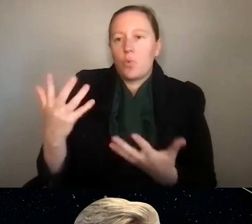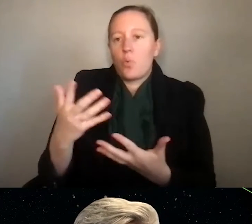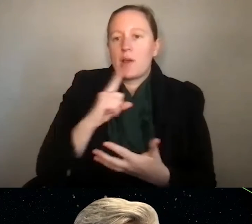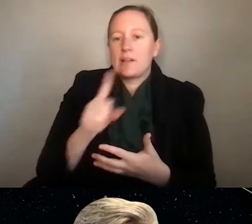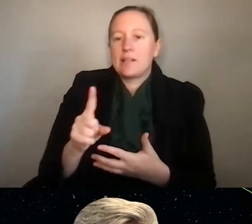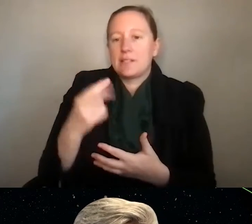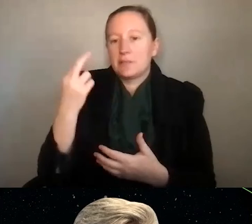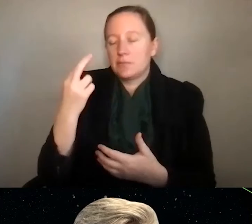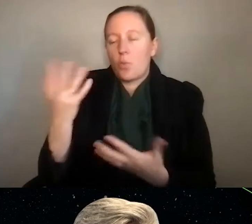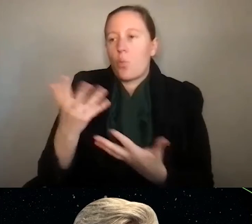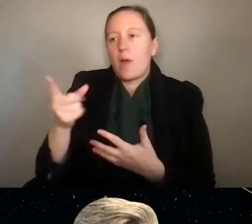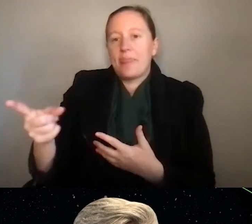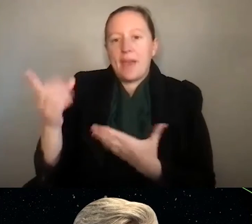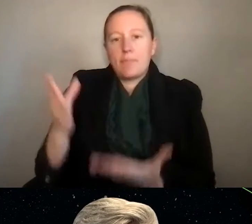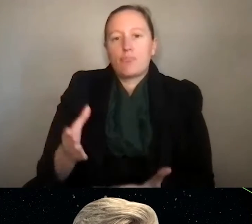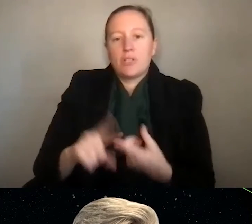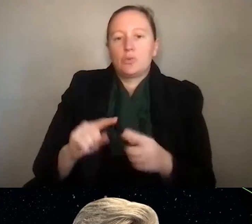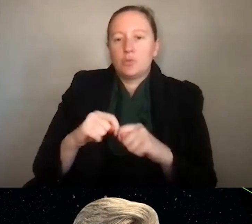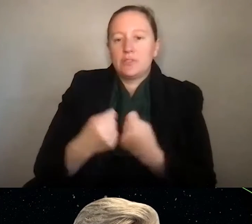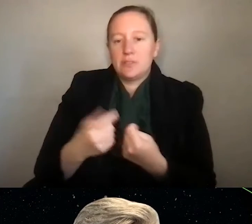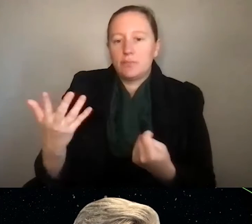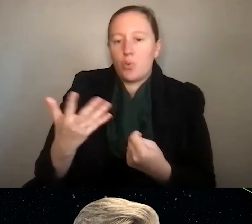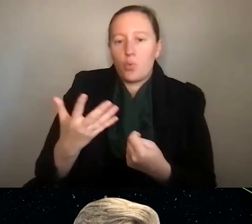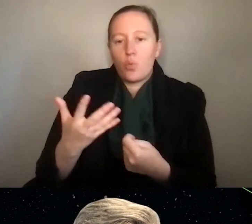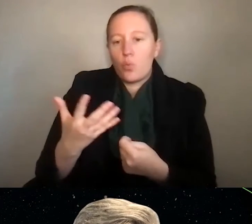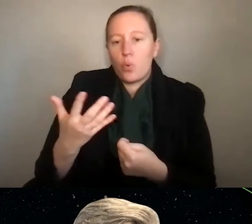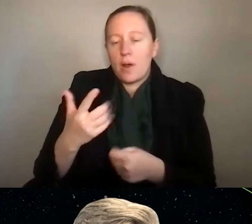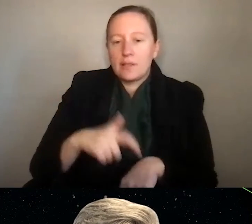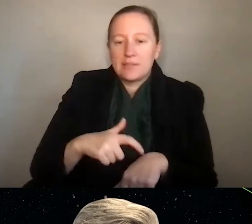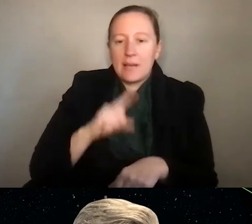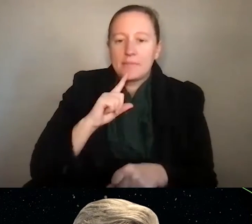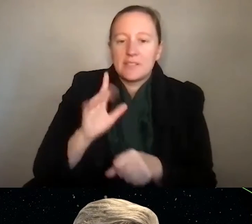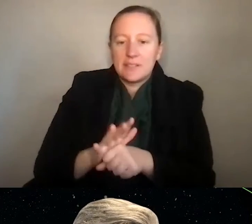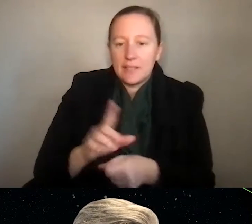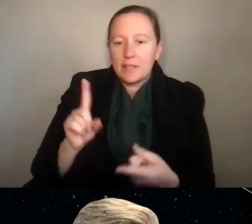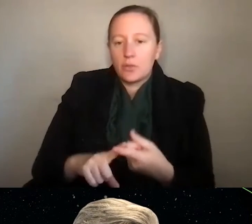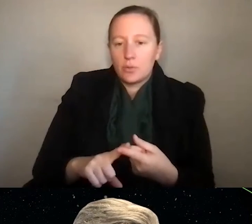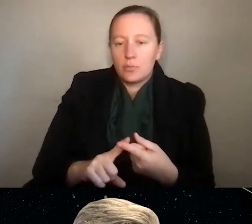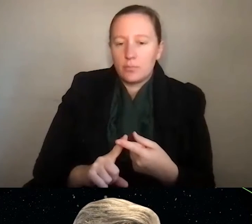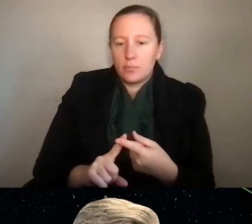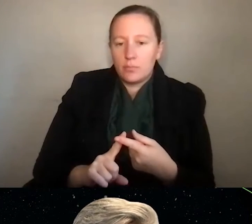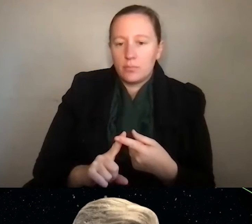the team and what time he's dedicated to the project.